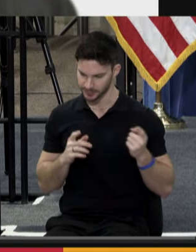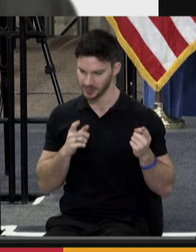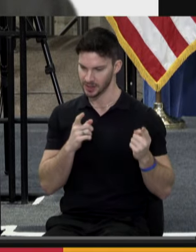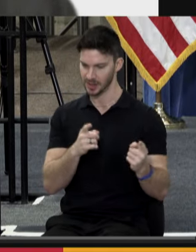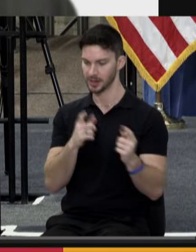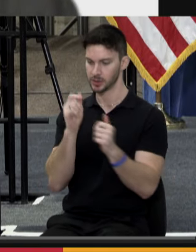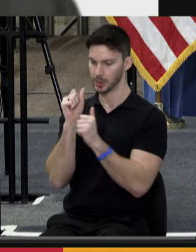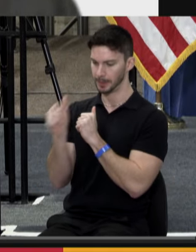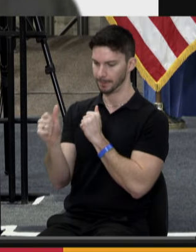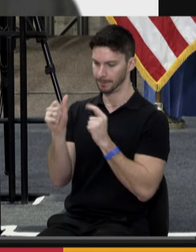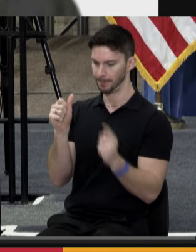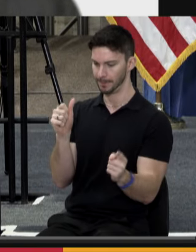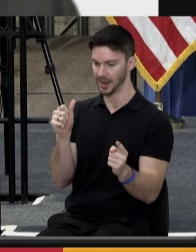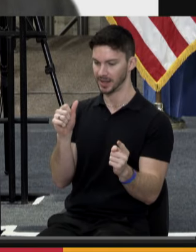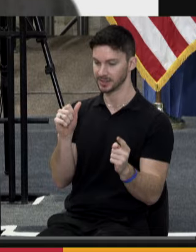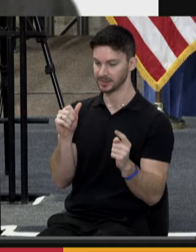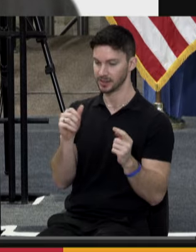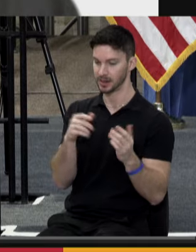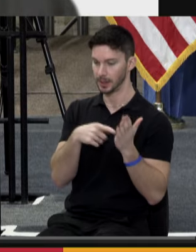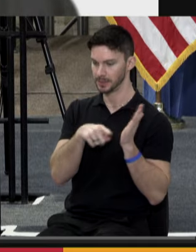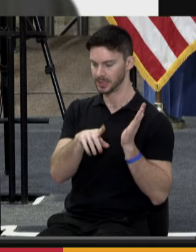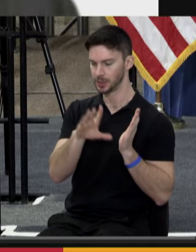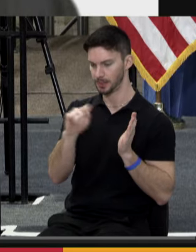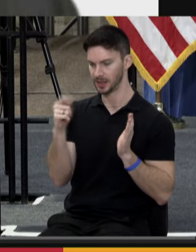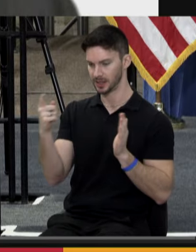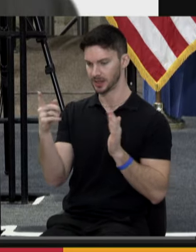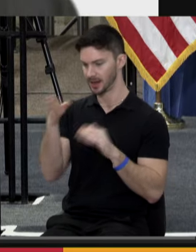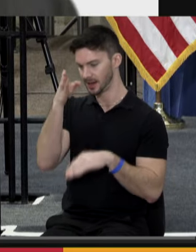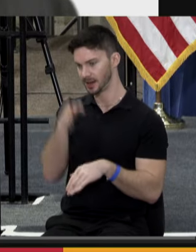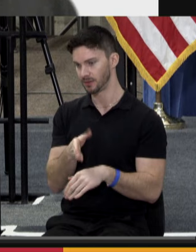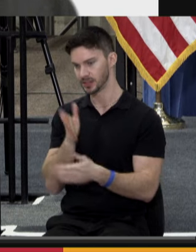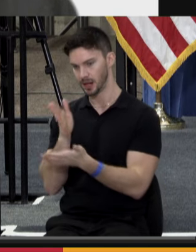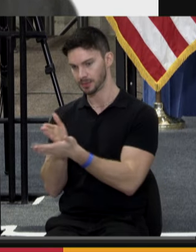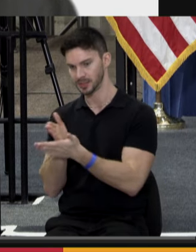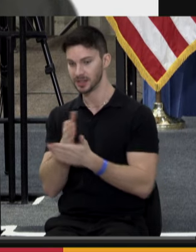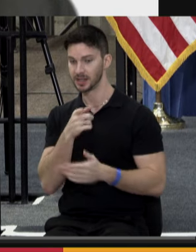stops. DSPs often work sixty-five to seventy hours a week picking up extra